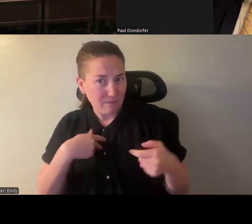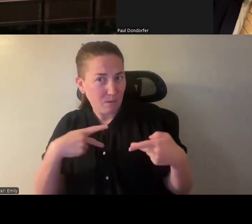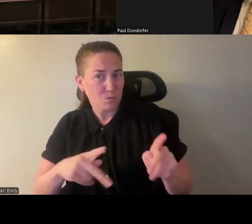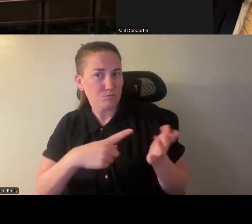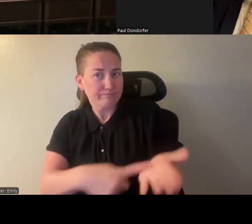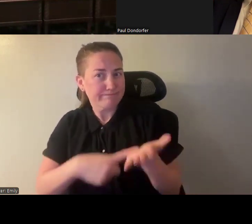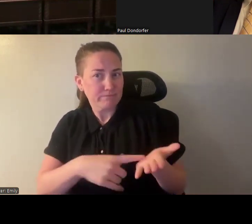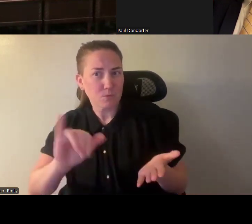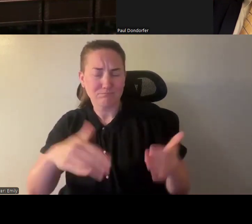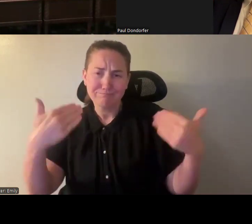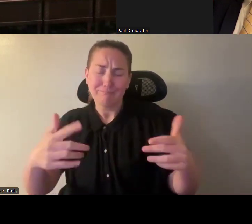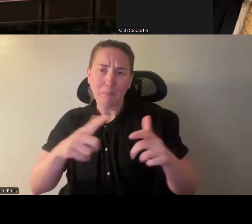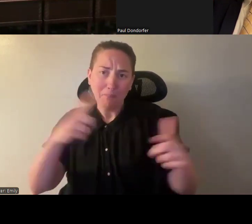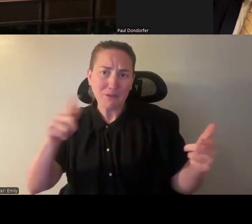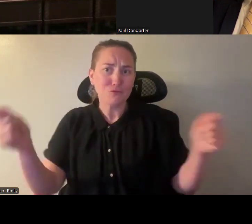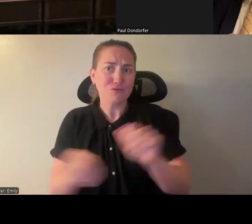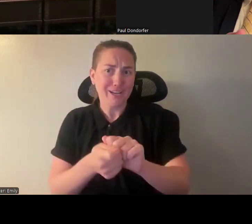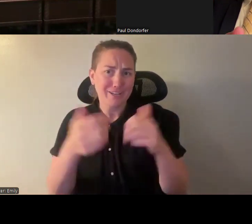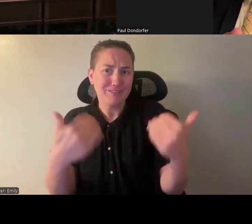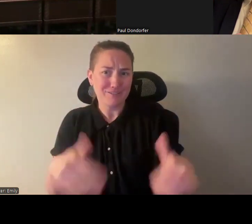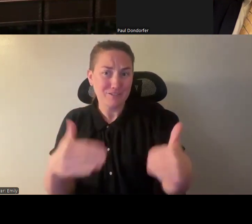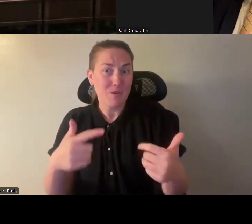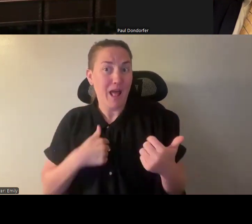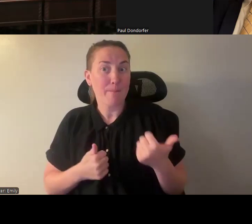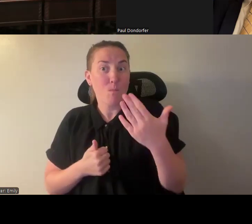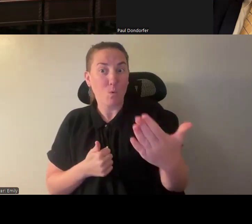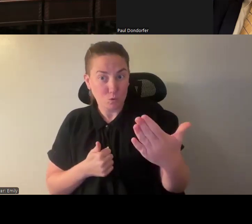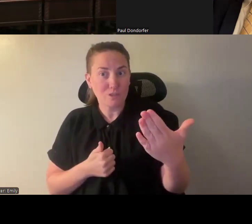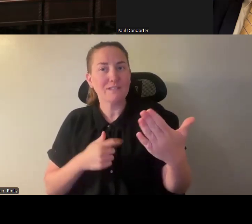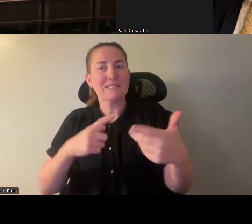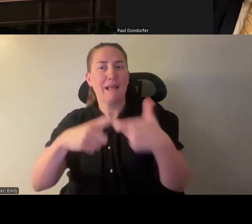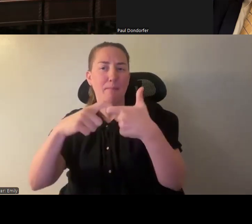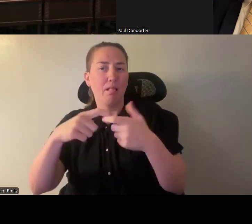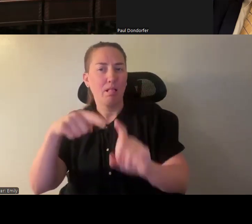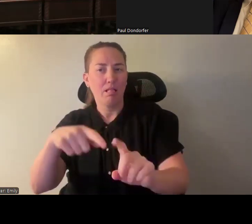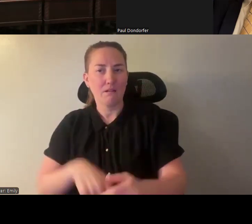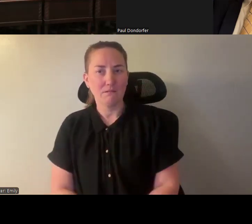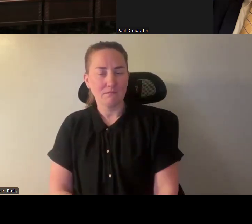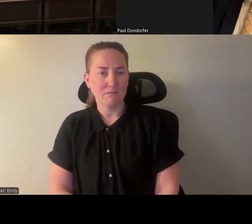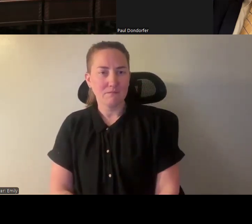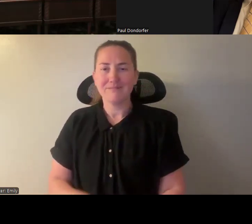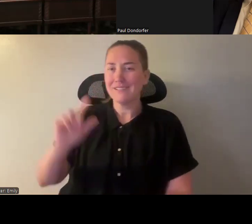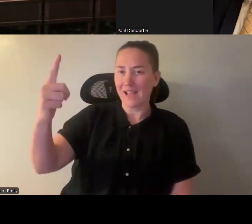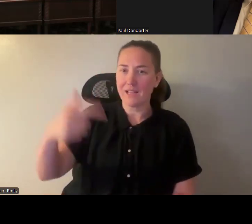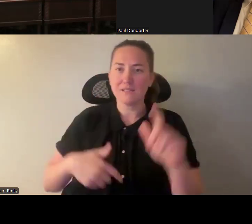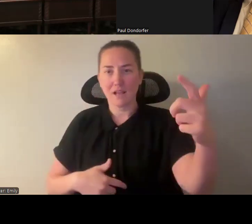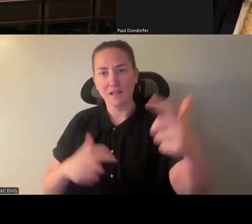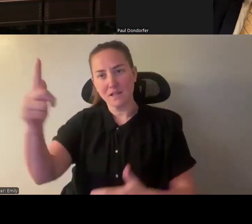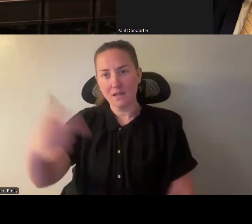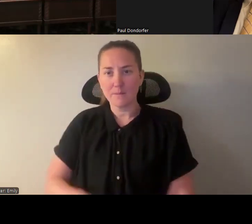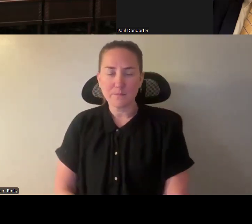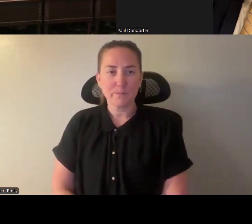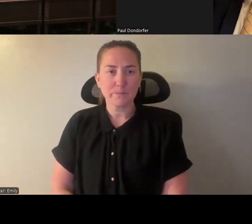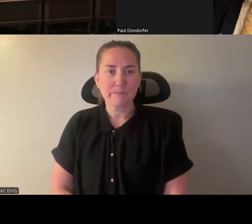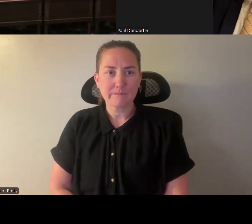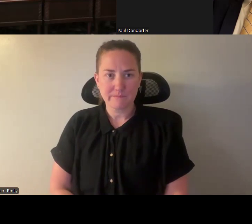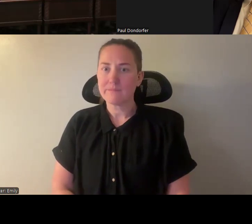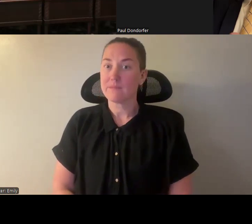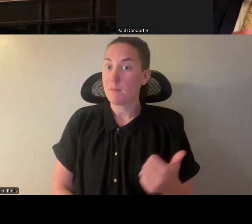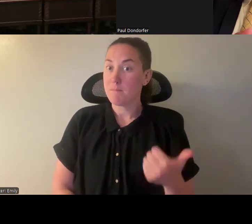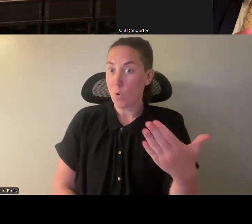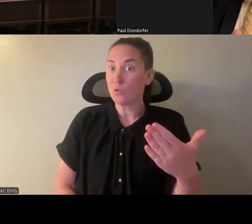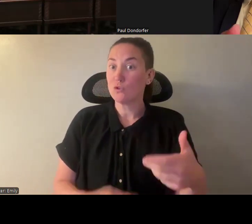It's a big change and therefore I make a motion to table Second second Motion to table by legislator